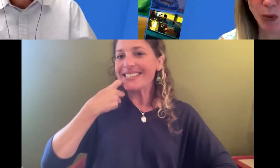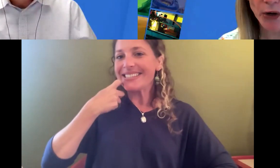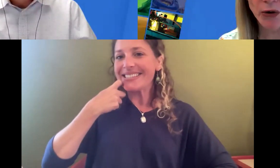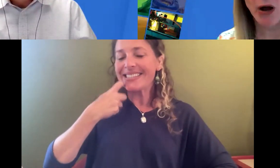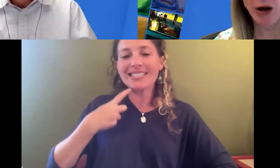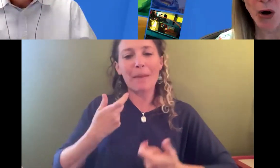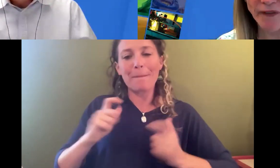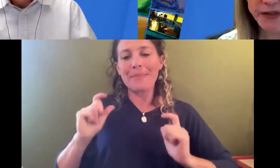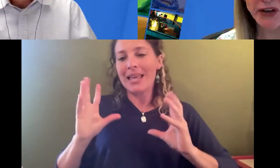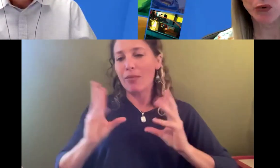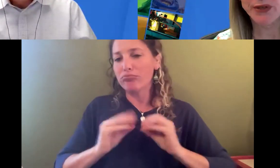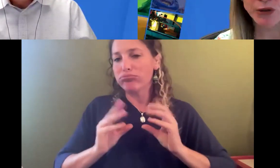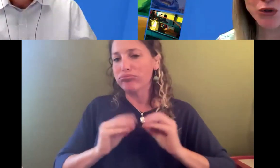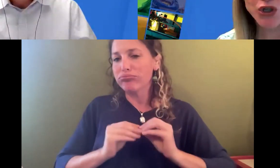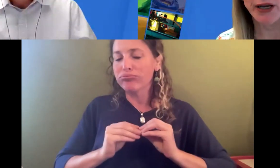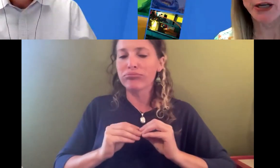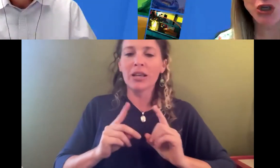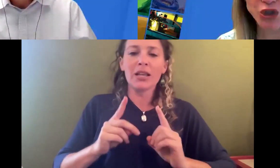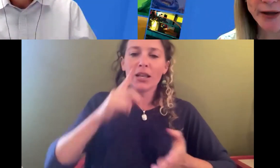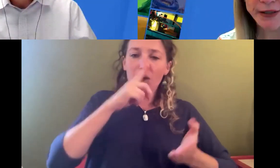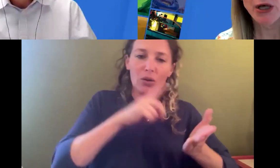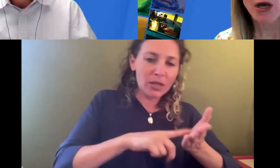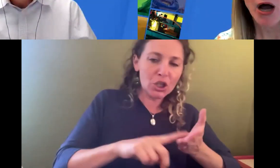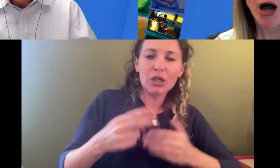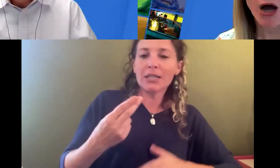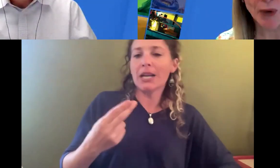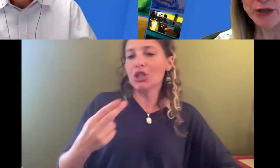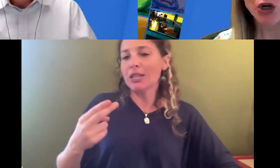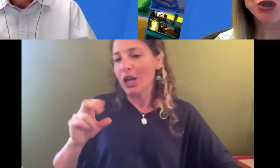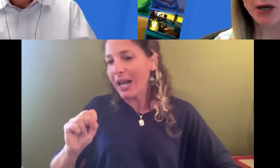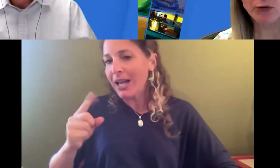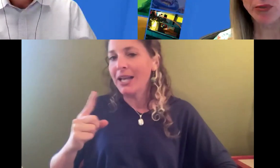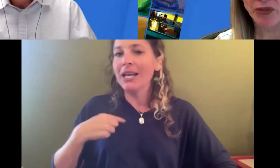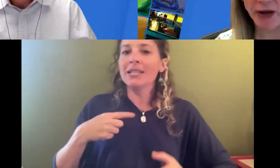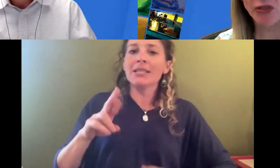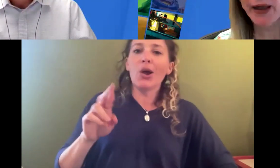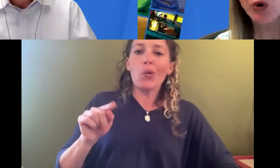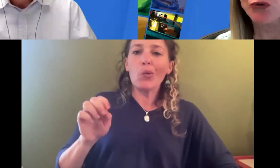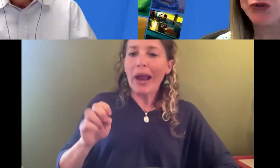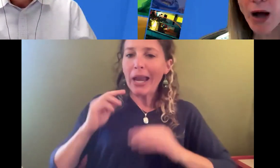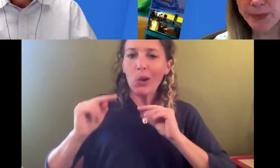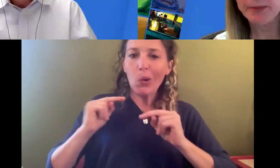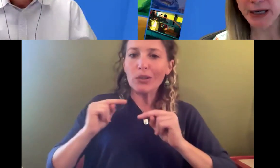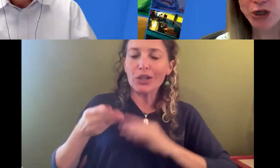where Office of Naval Research and HHS, rate negotiators were there. They will not be making